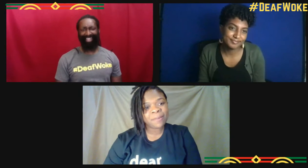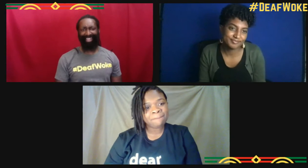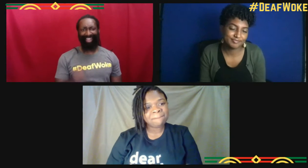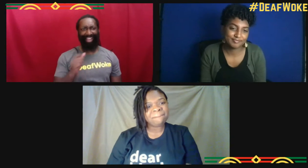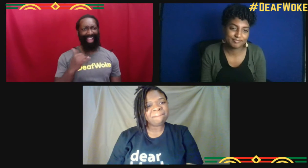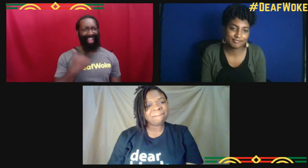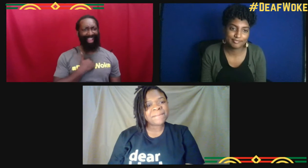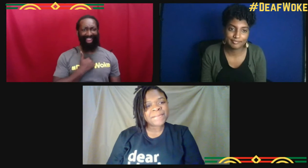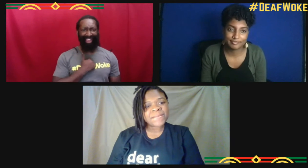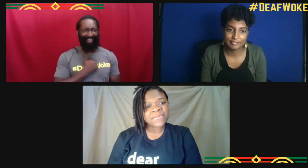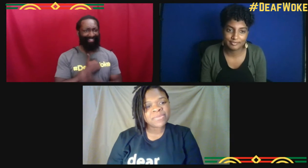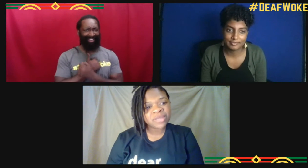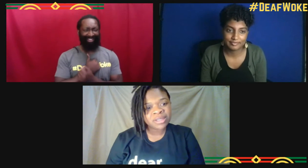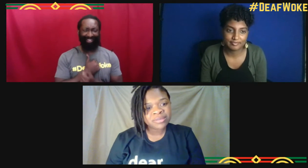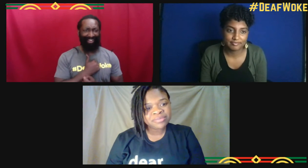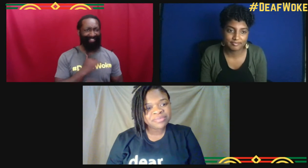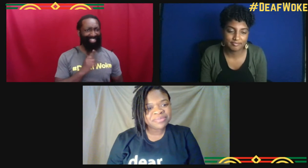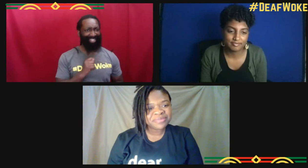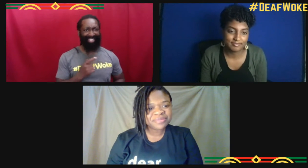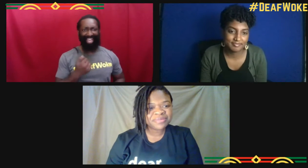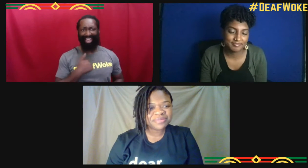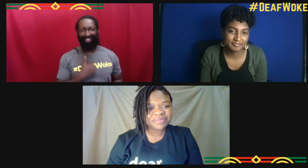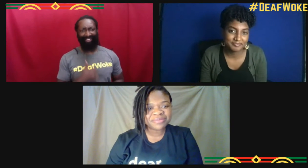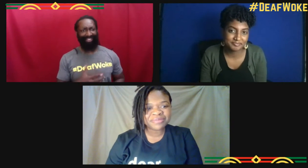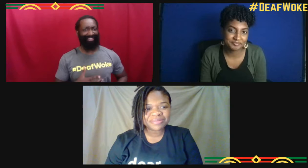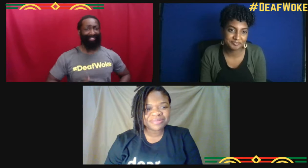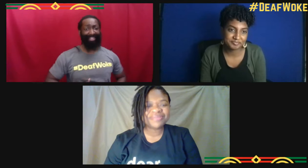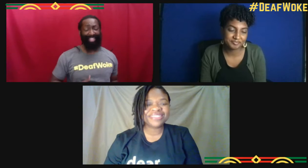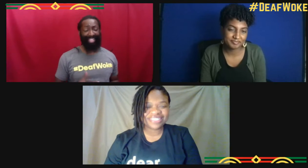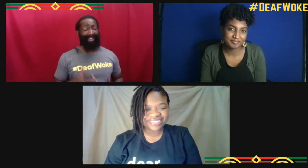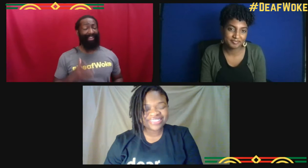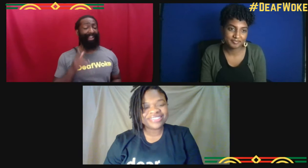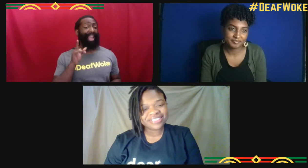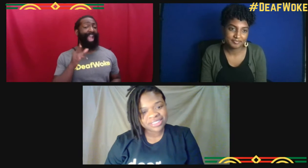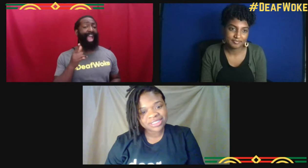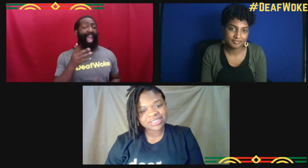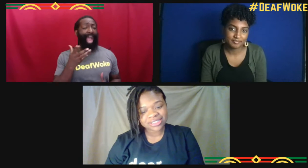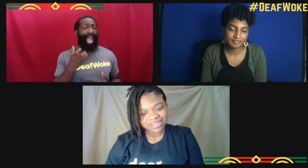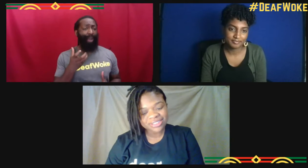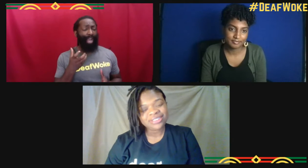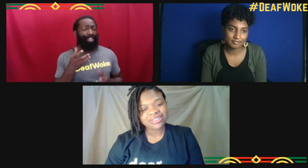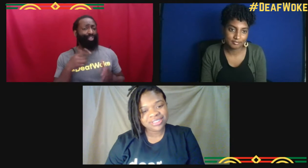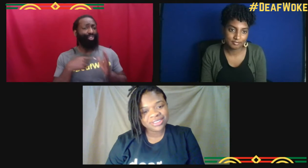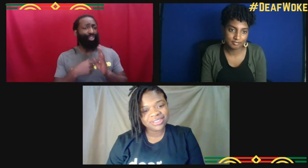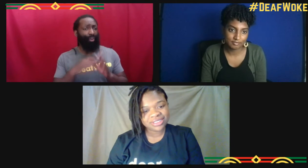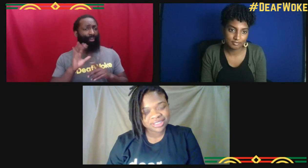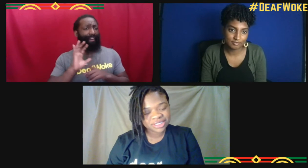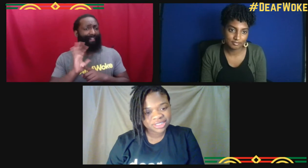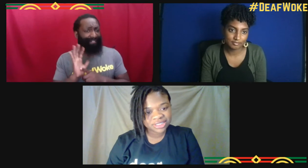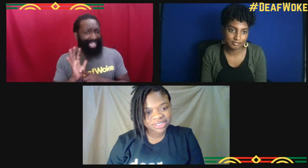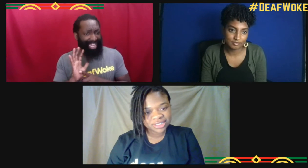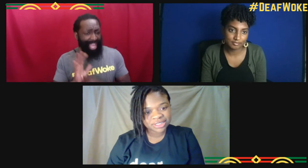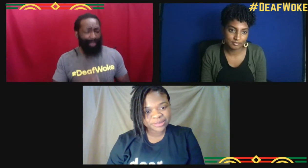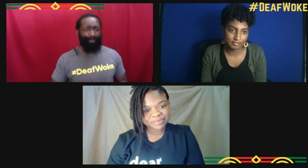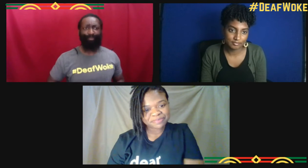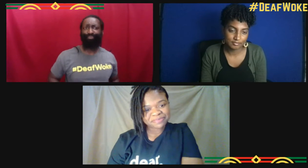I love it, I love it, I wanna show a video, but we're going to need your support to explain